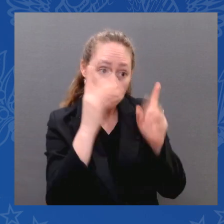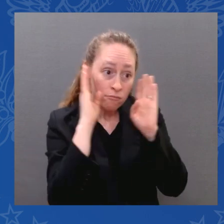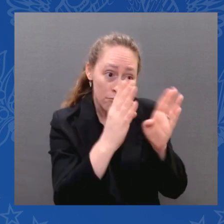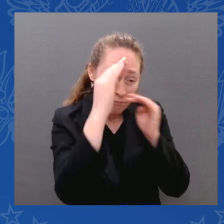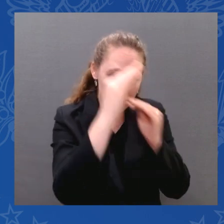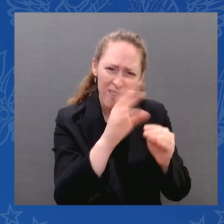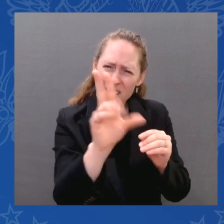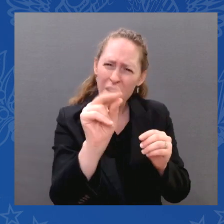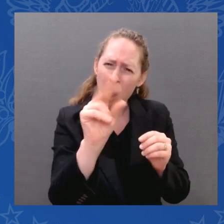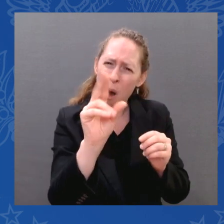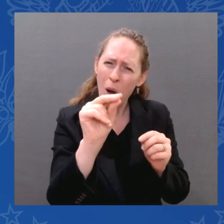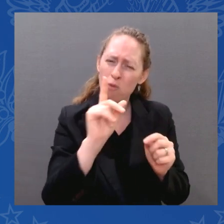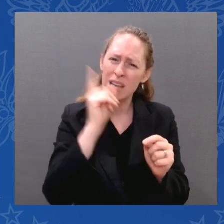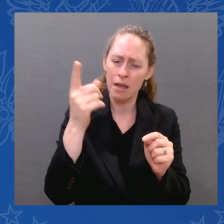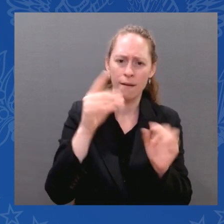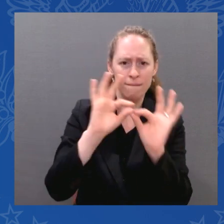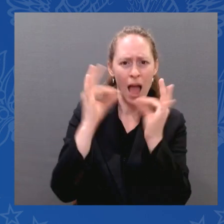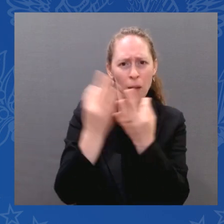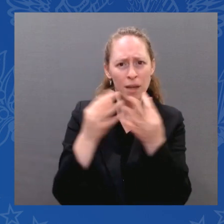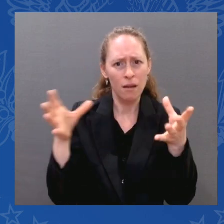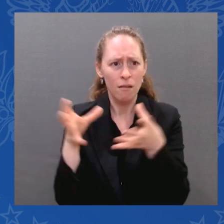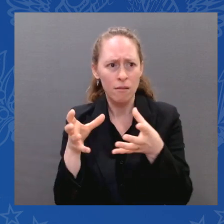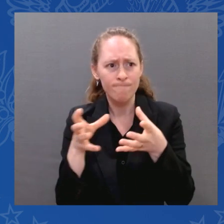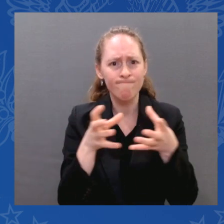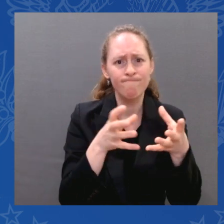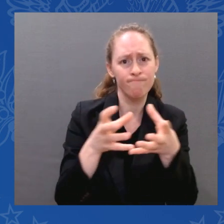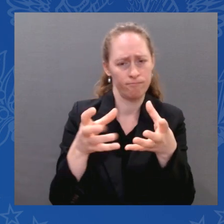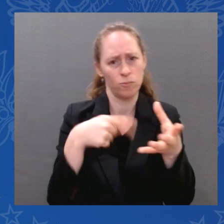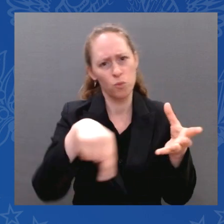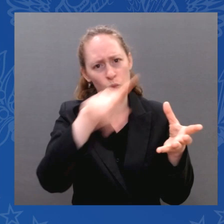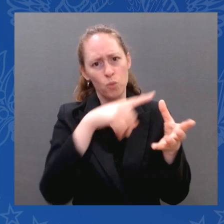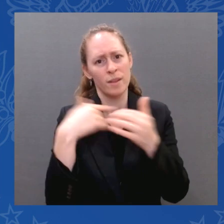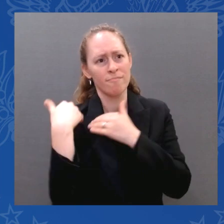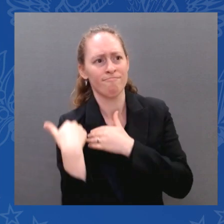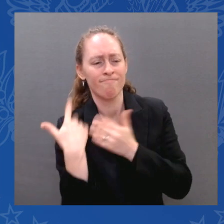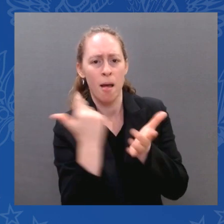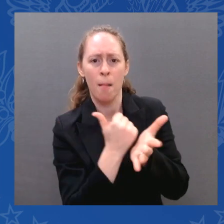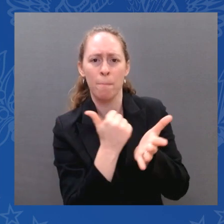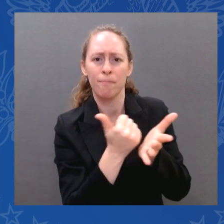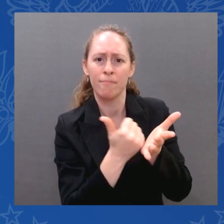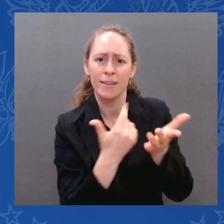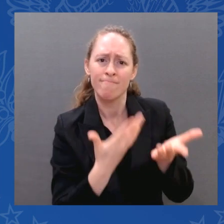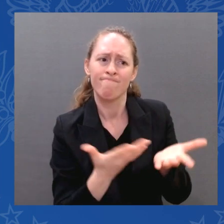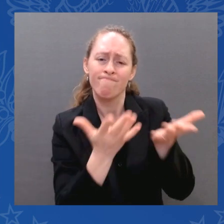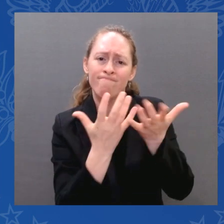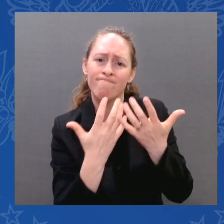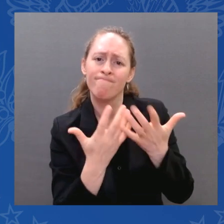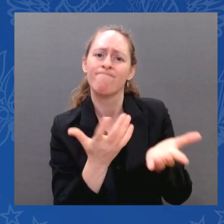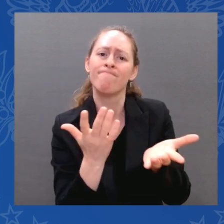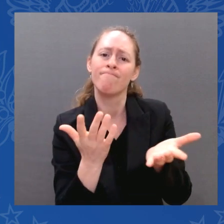And I want to say a special thank you to them and especially to our youngest caregivers.